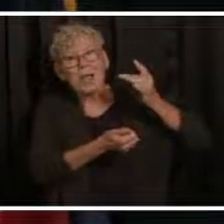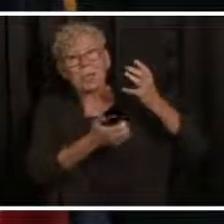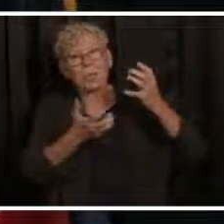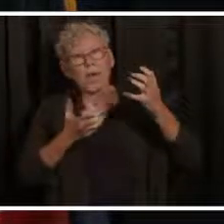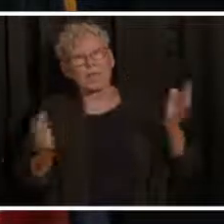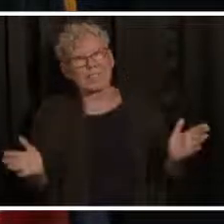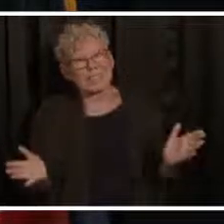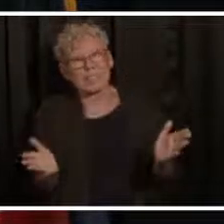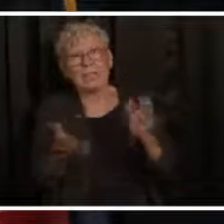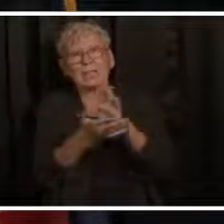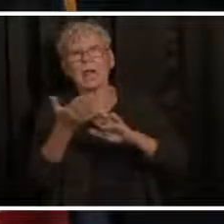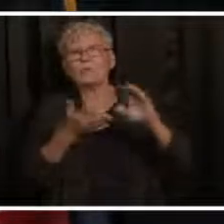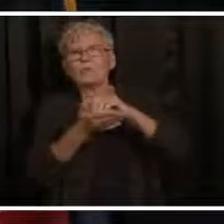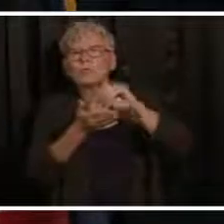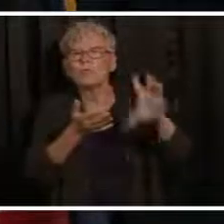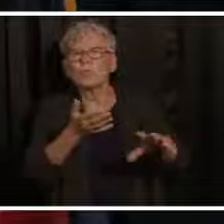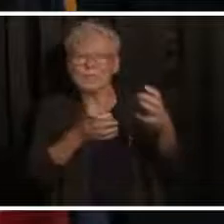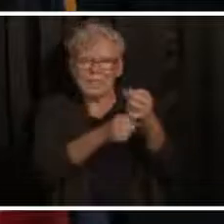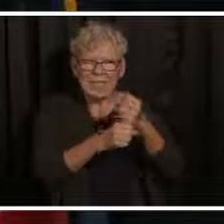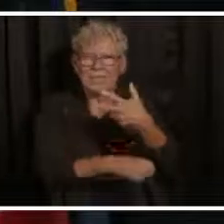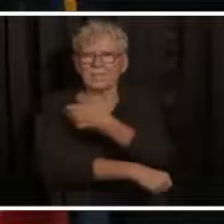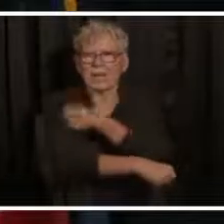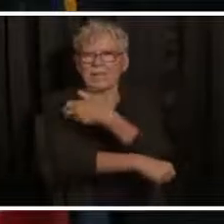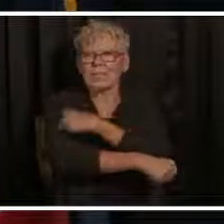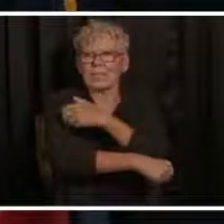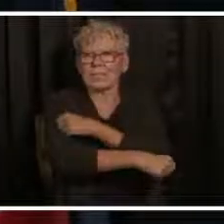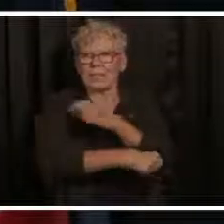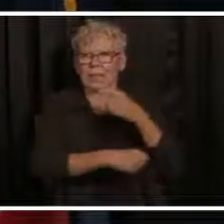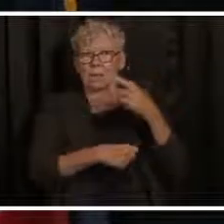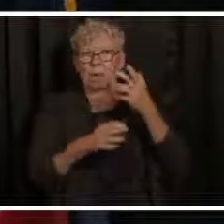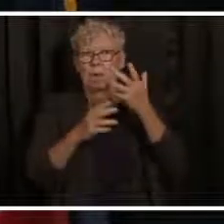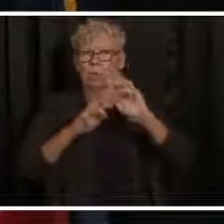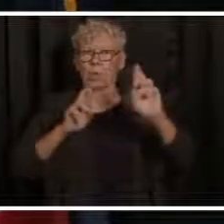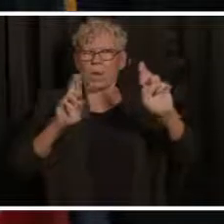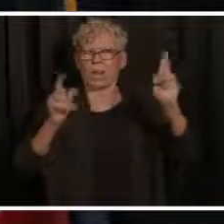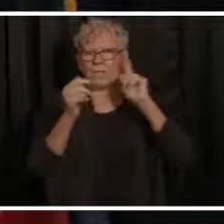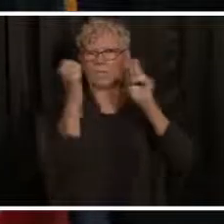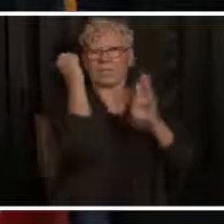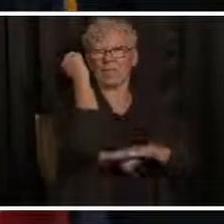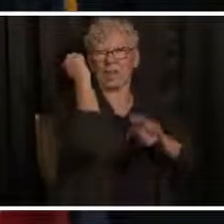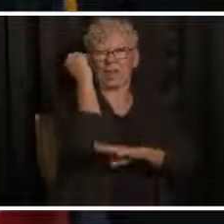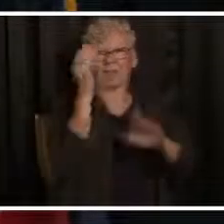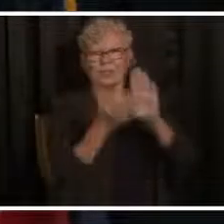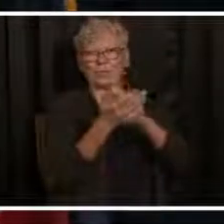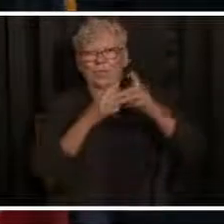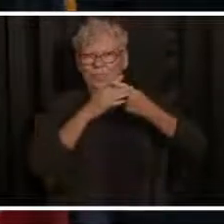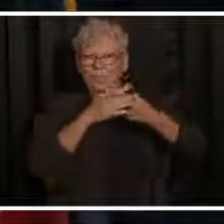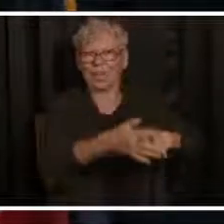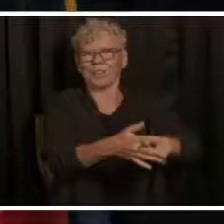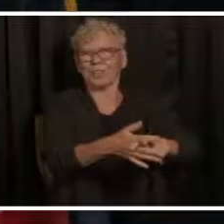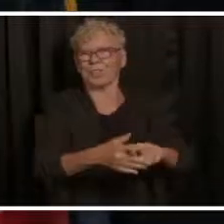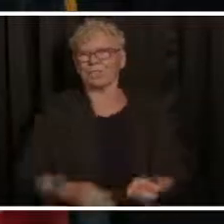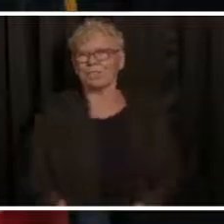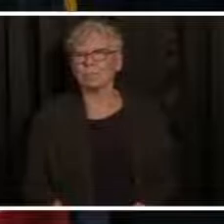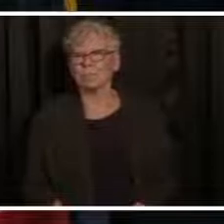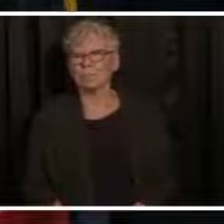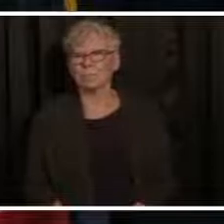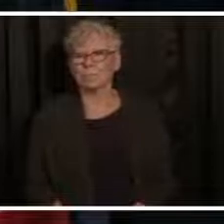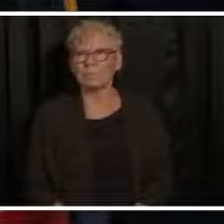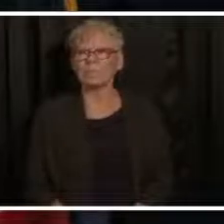college students to get vaccinated had a fall semester brief update We're at uh 627. new positive cases yesterday.